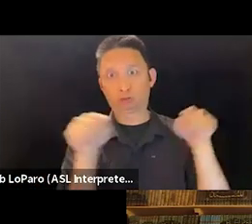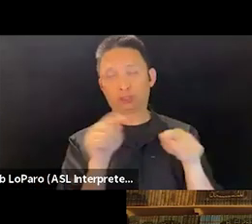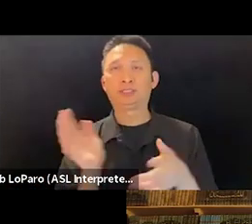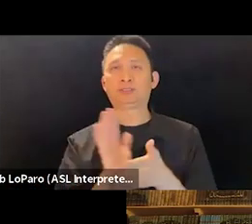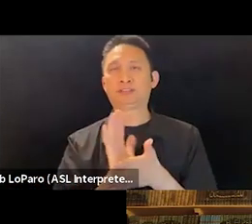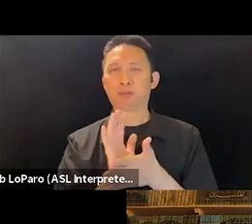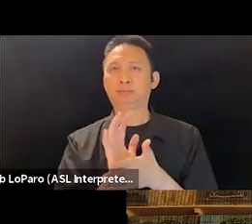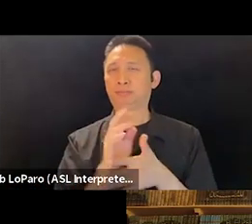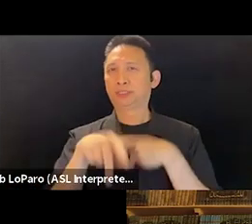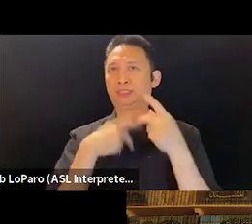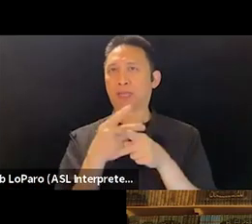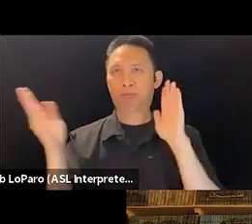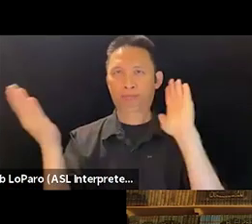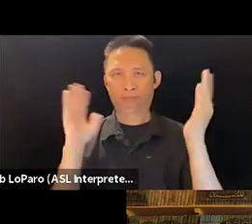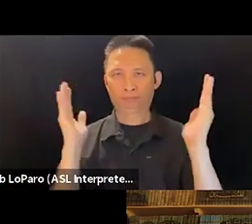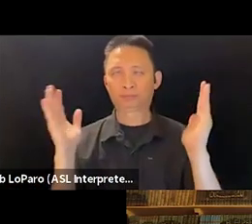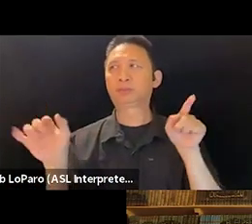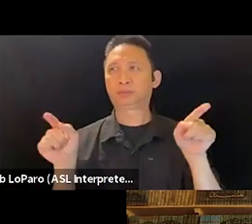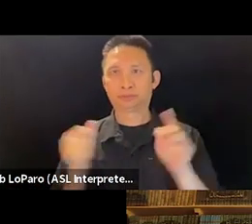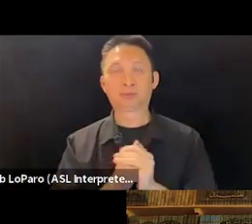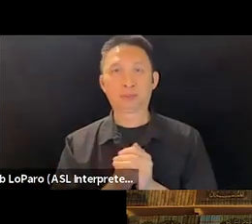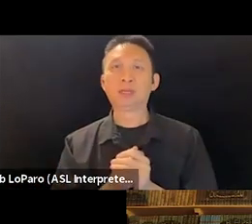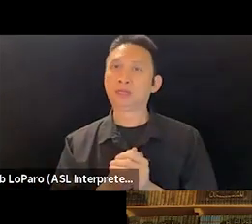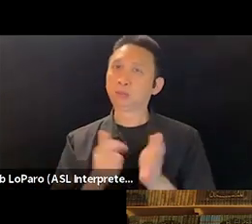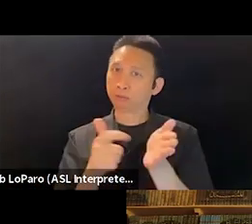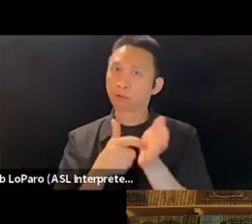At the end we have requirement and those requirements,